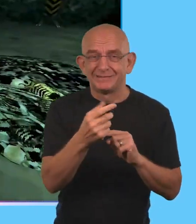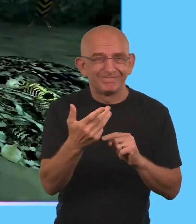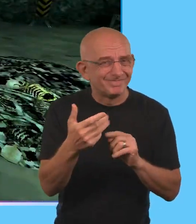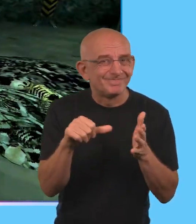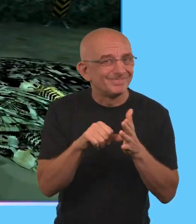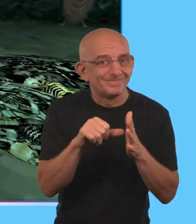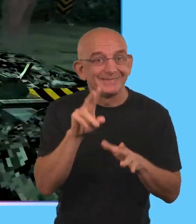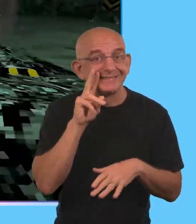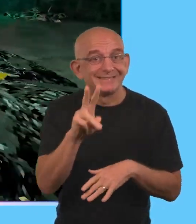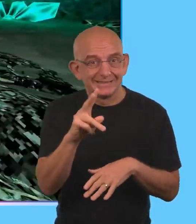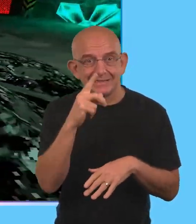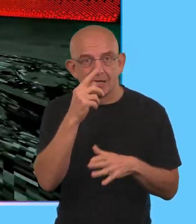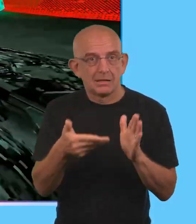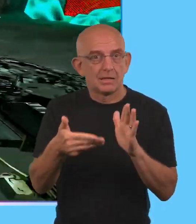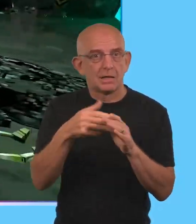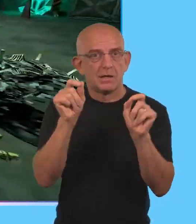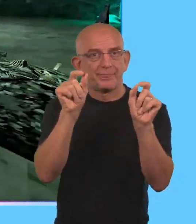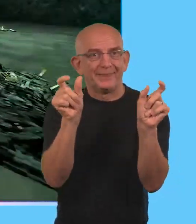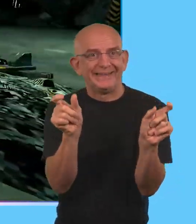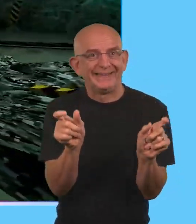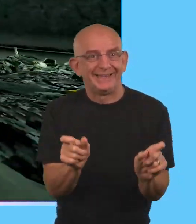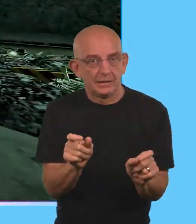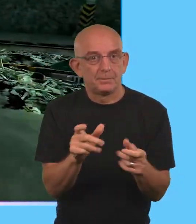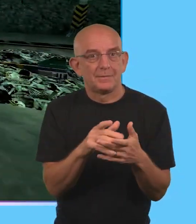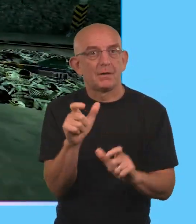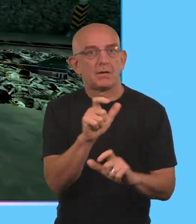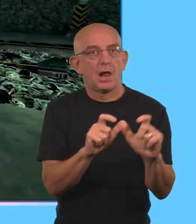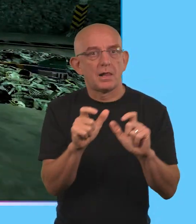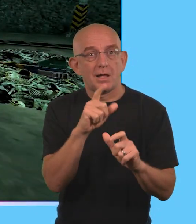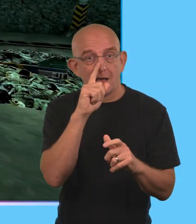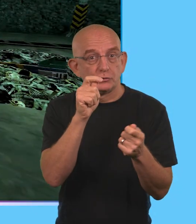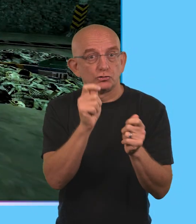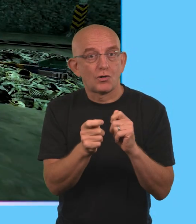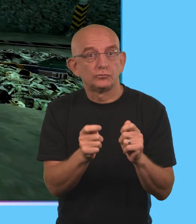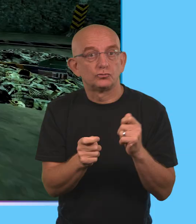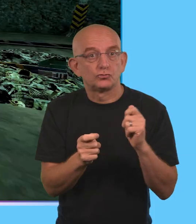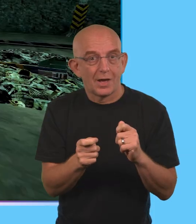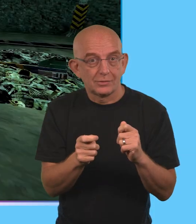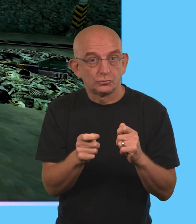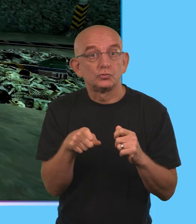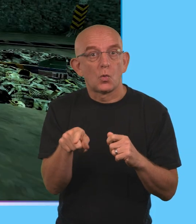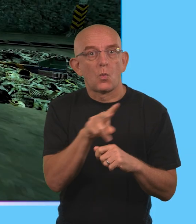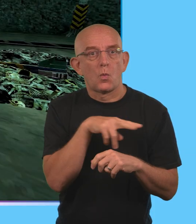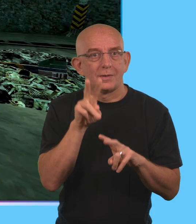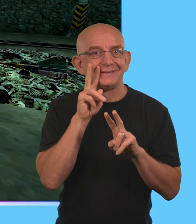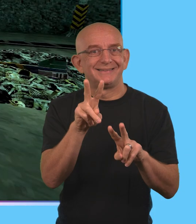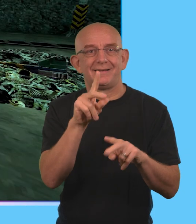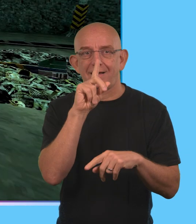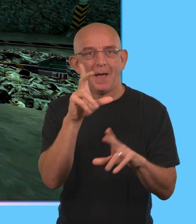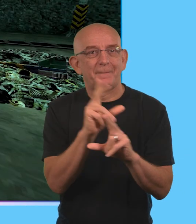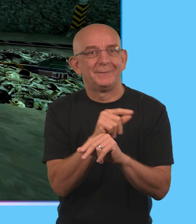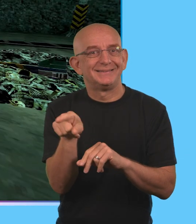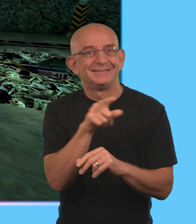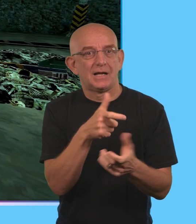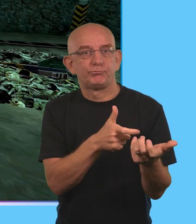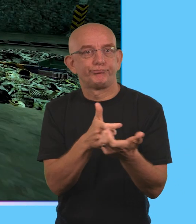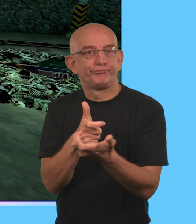See these enemies? No? Well increase the outline thickness, and even change its color.